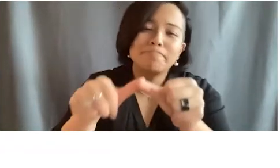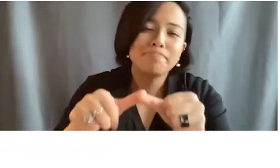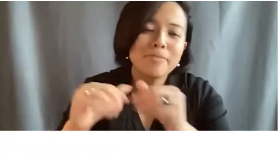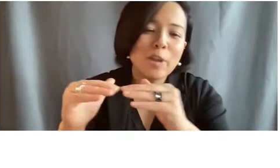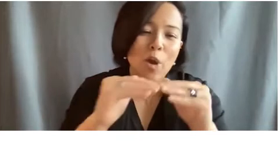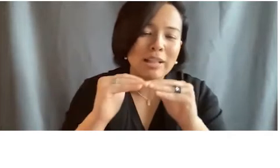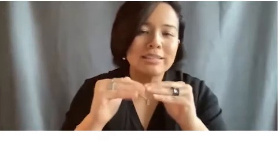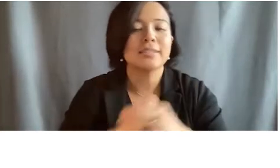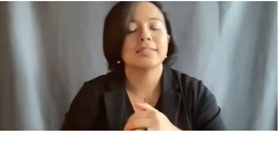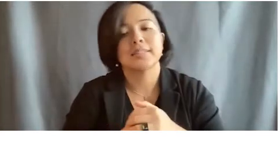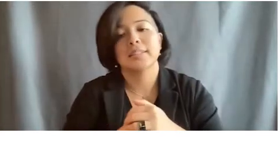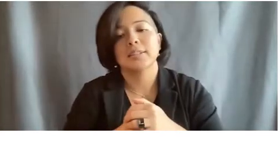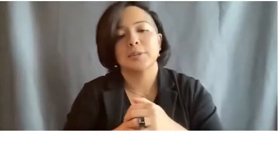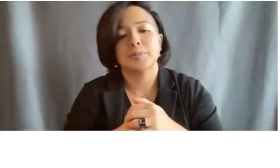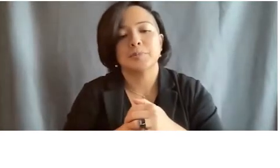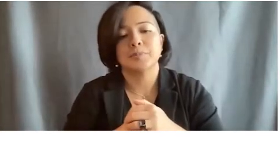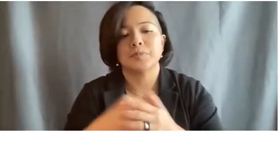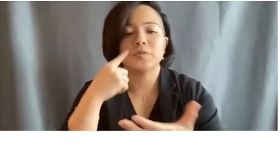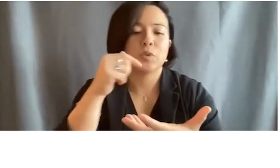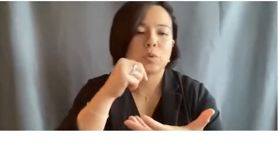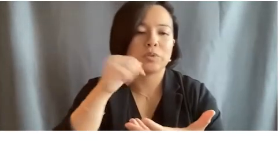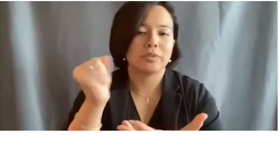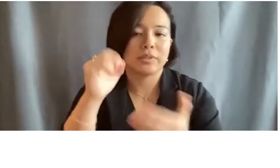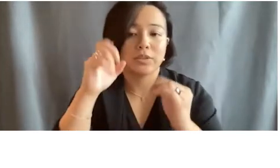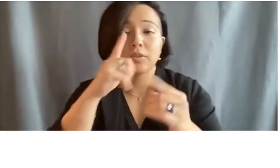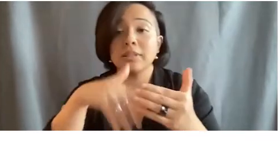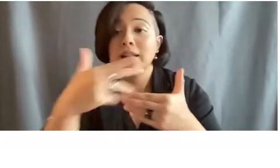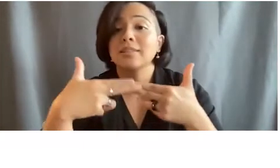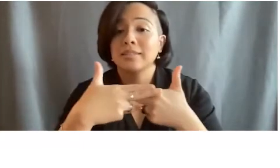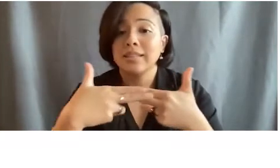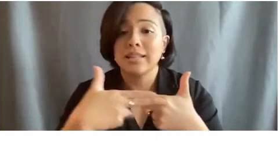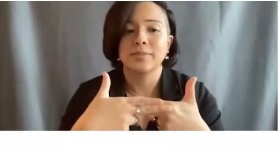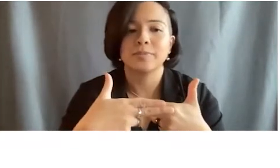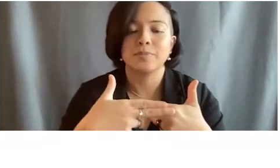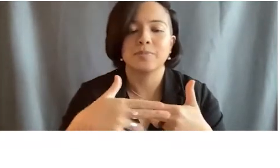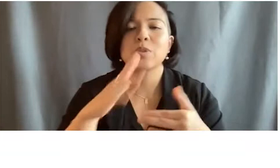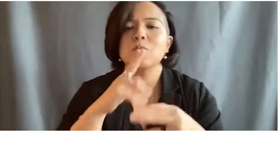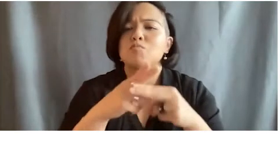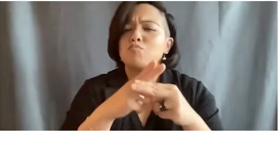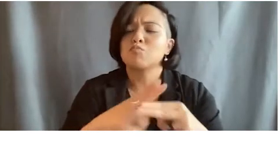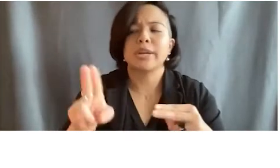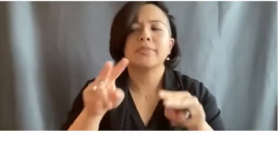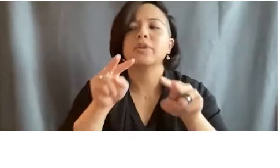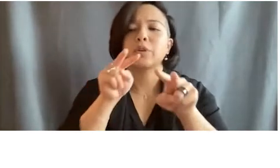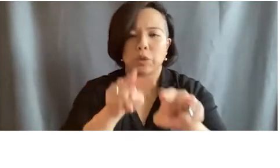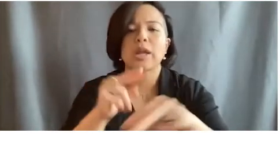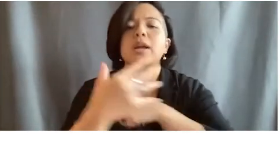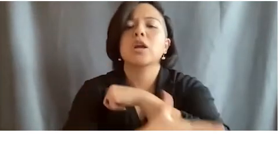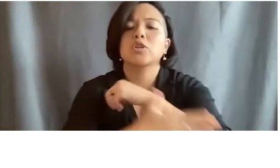on girls’ education. If we move to the next slide, I'll just briefly look at a country level again. As LeAnna has mentioned, we've got really specific examples and Somalia, South Sudan,